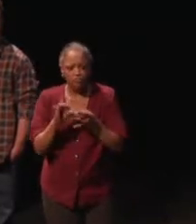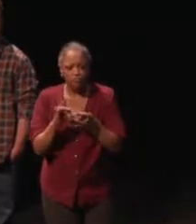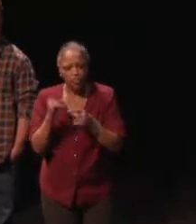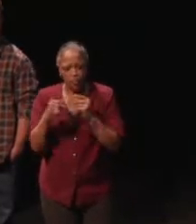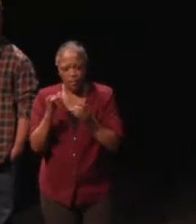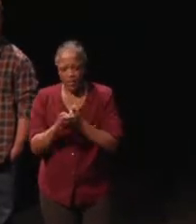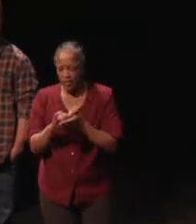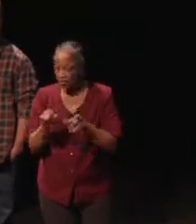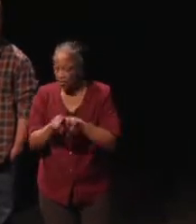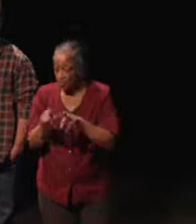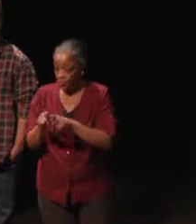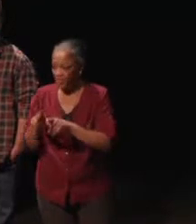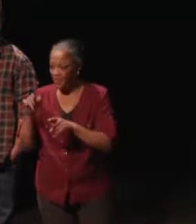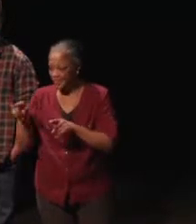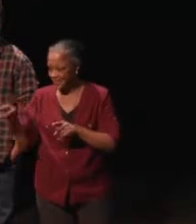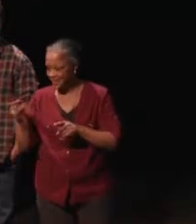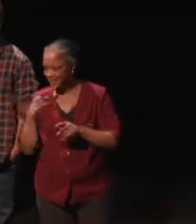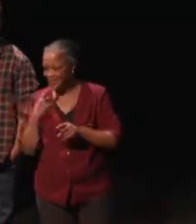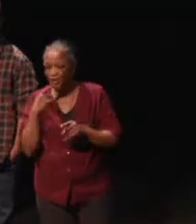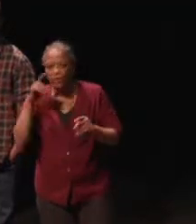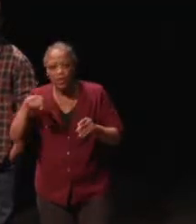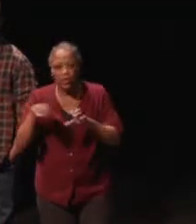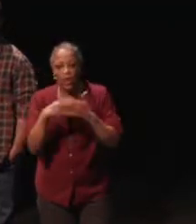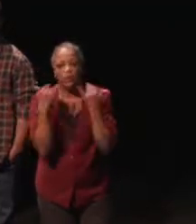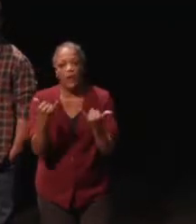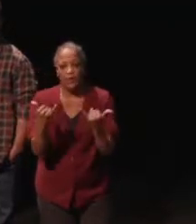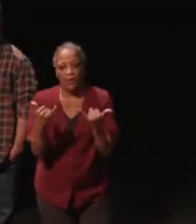And this is basically saying that we need to do it right away.